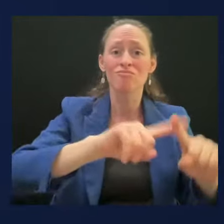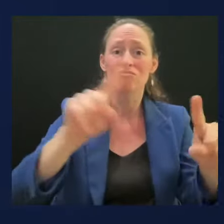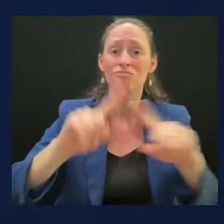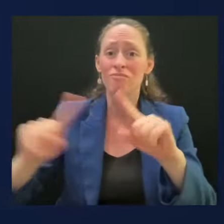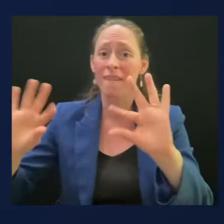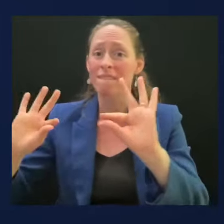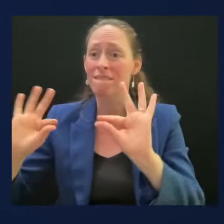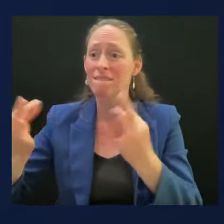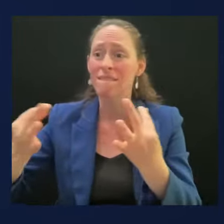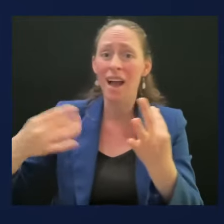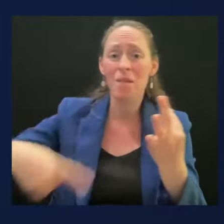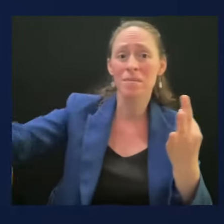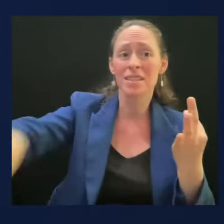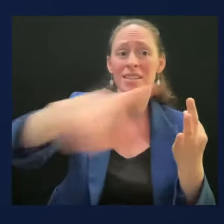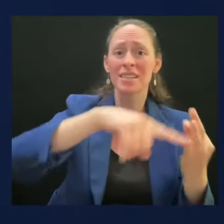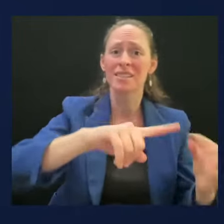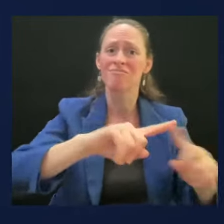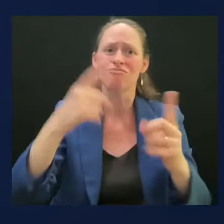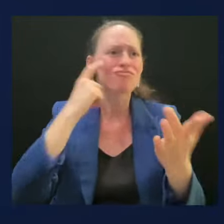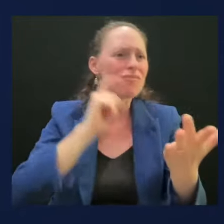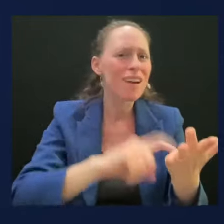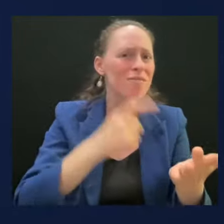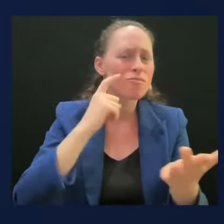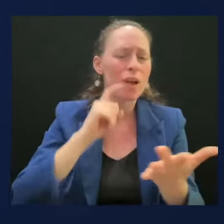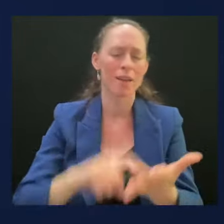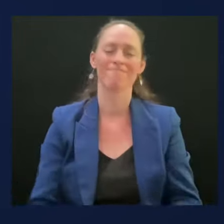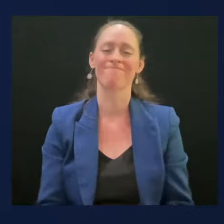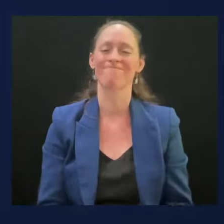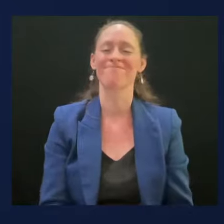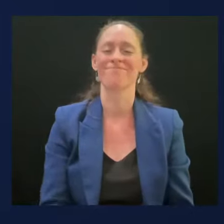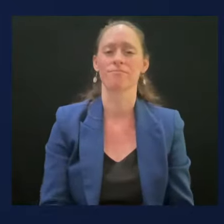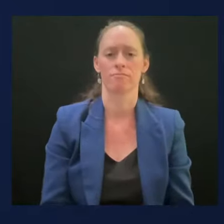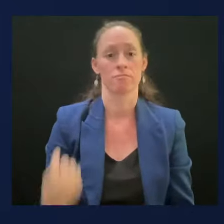at this solemn hour, to honor fallen heroes,